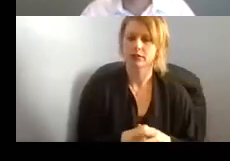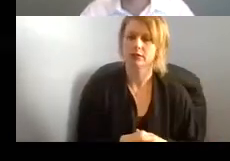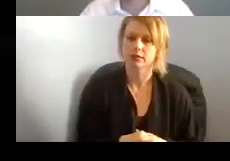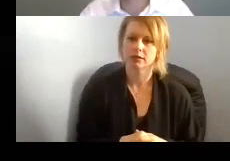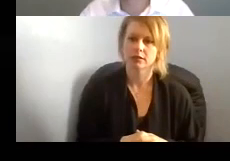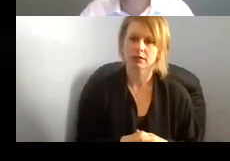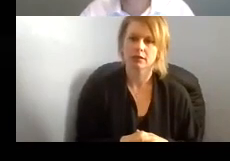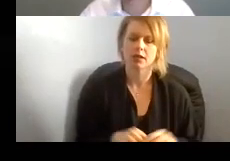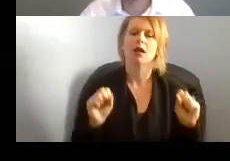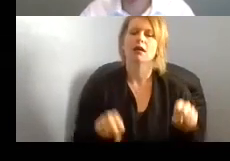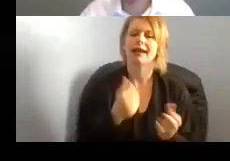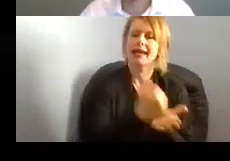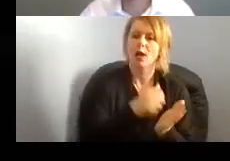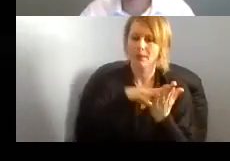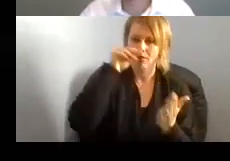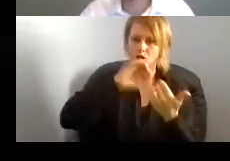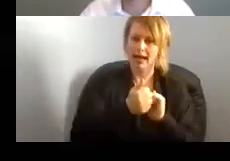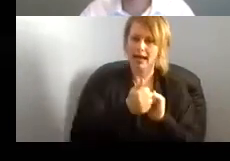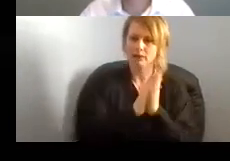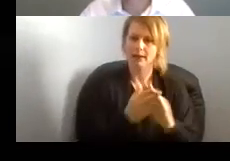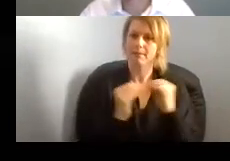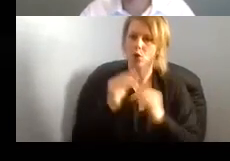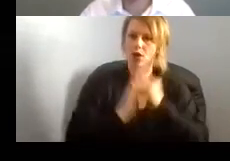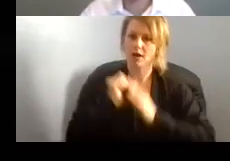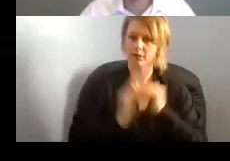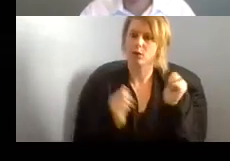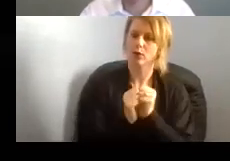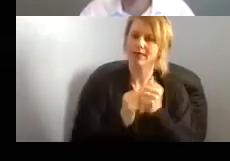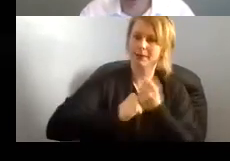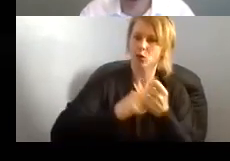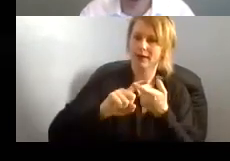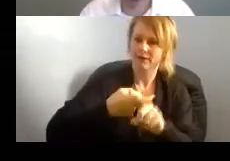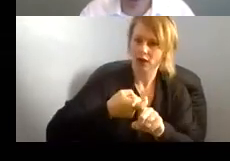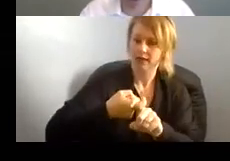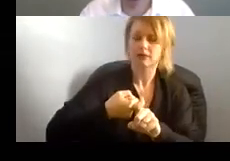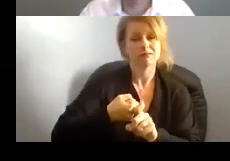more comfortable supporting the grieving friend. Just like adults, they may feel uncomfortable.